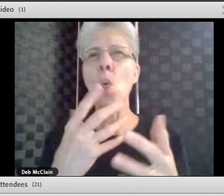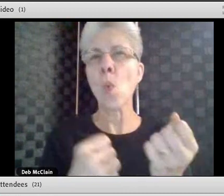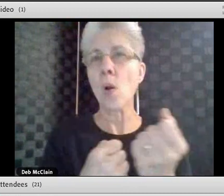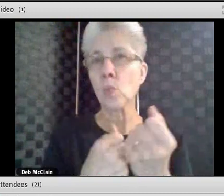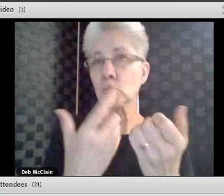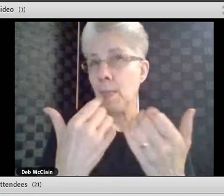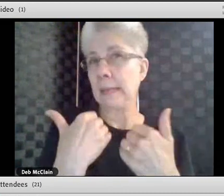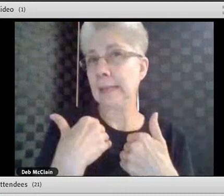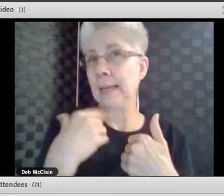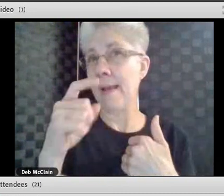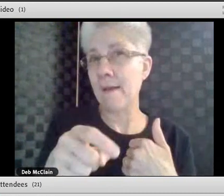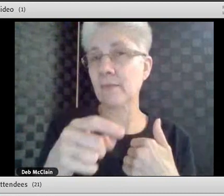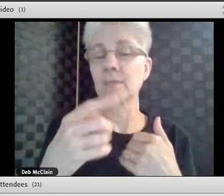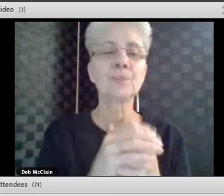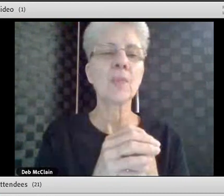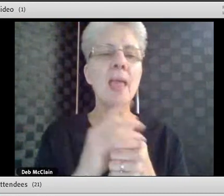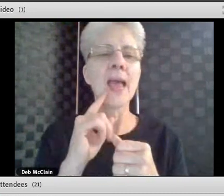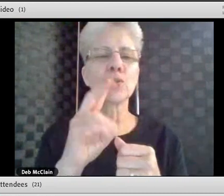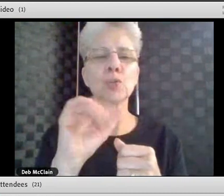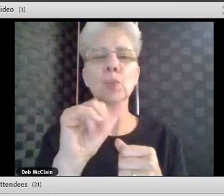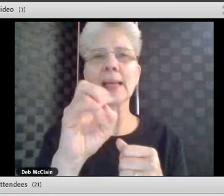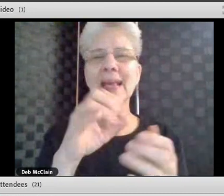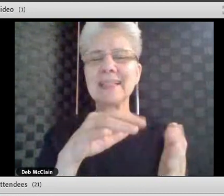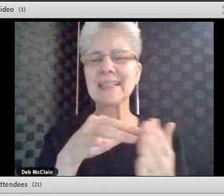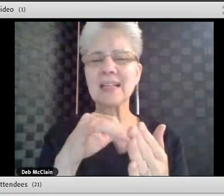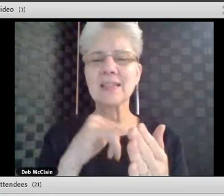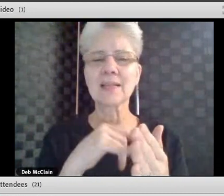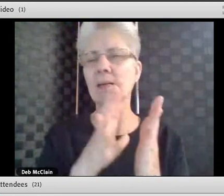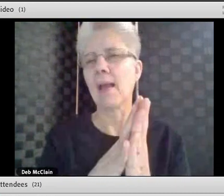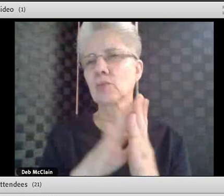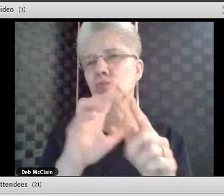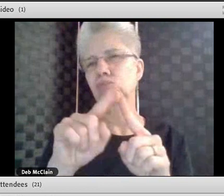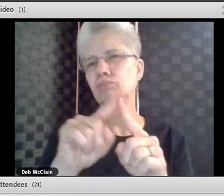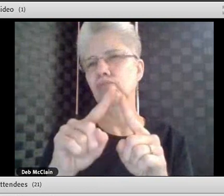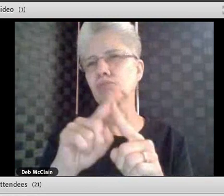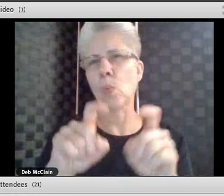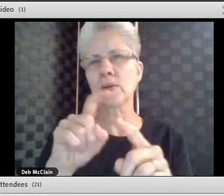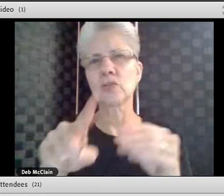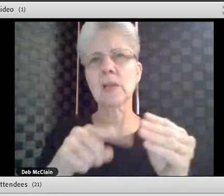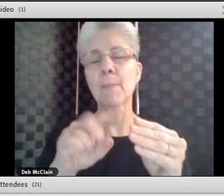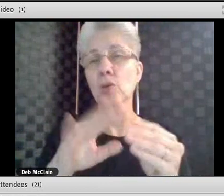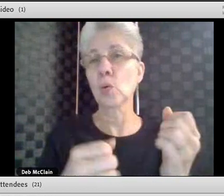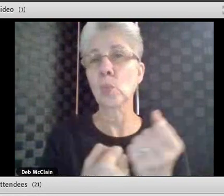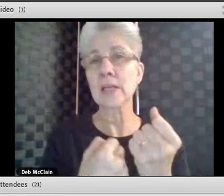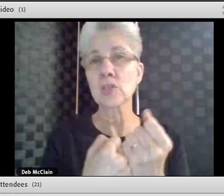and then I've got two case studies because I can ask you all kinds of questions about your resources and what you need